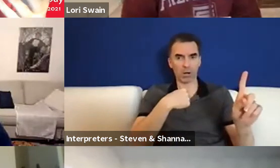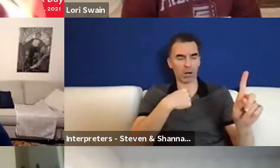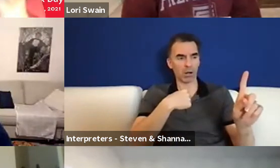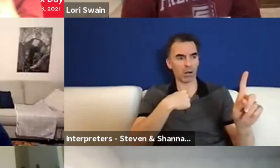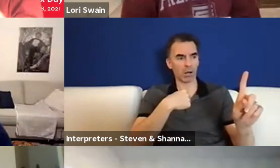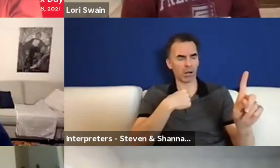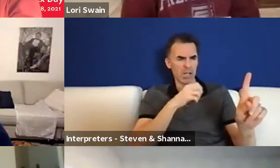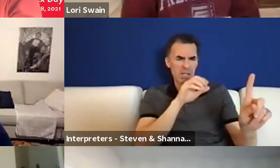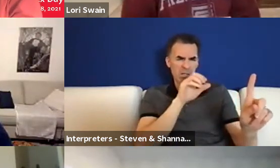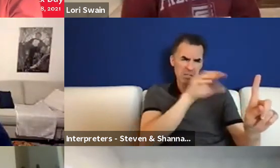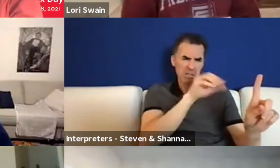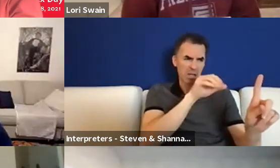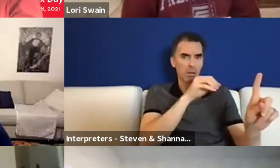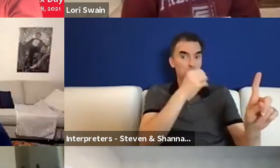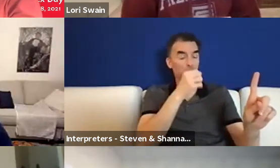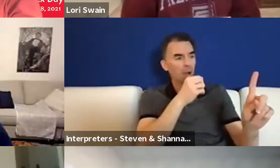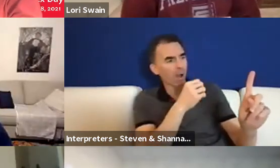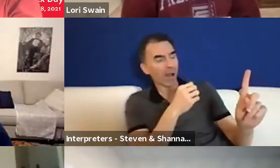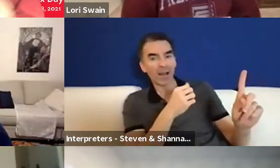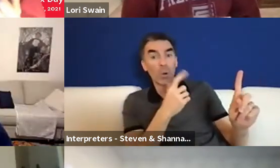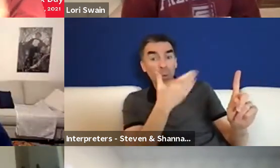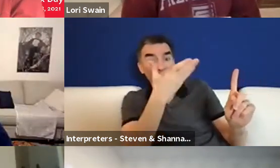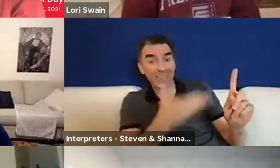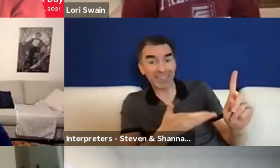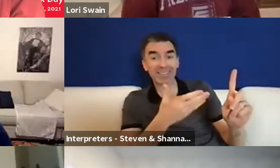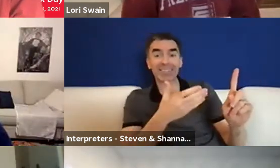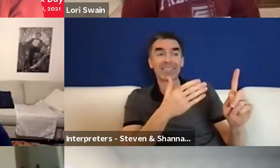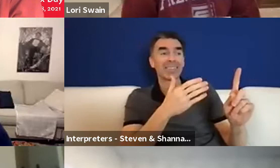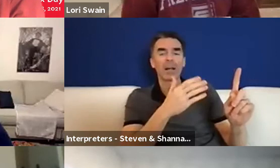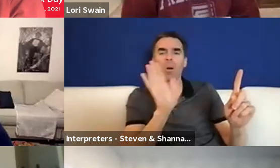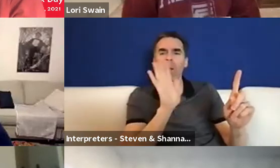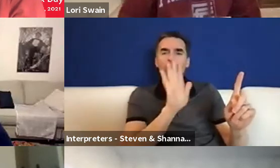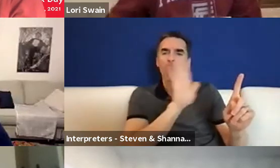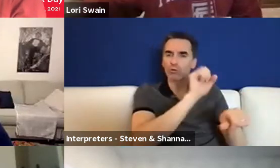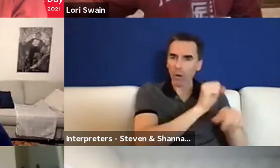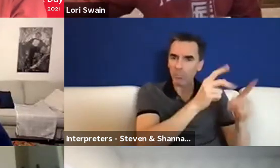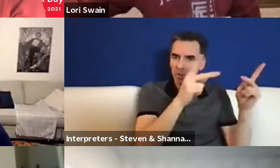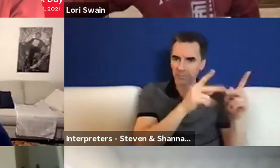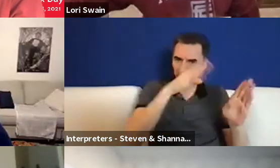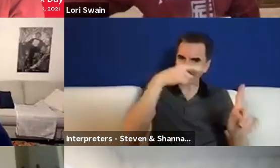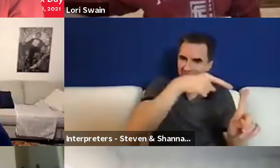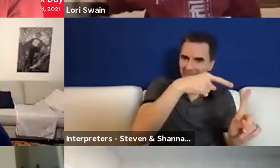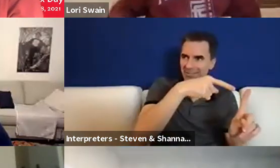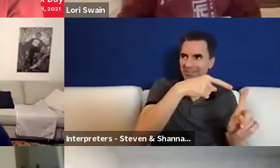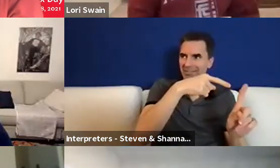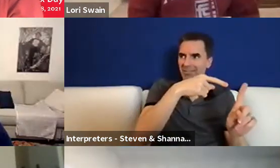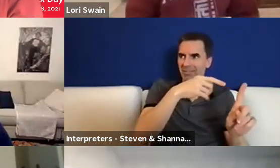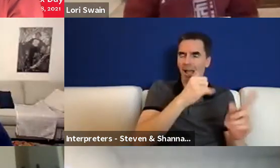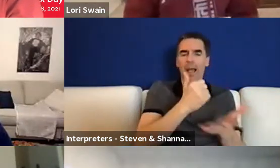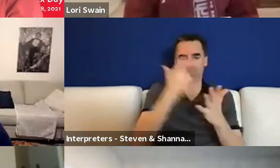real practical example. You know, because we were talking to employers, and and because faculty were talking to each other, we found